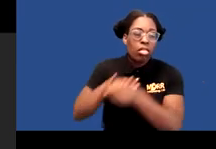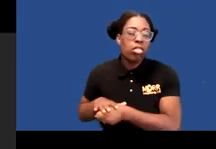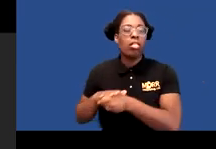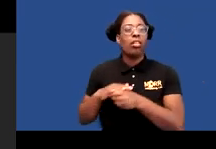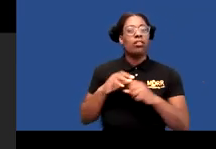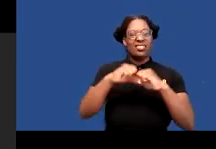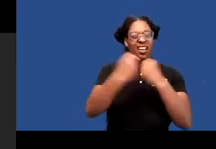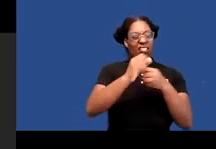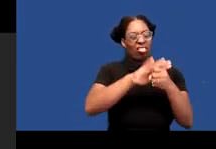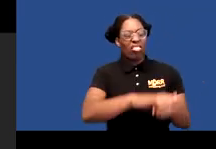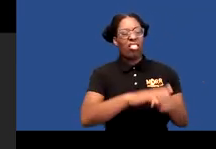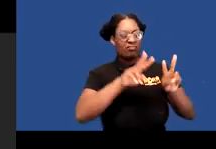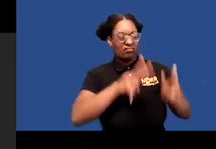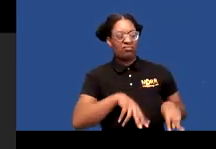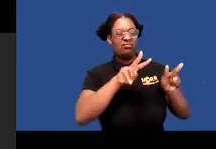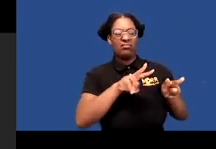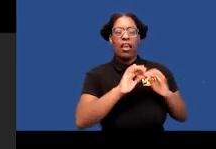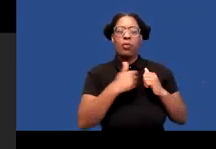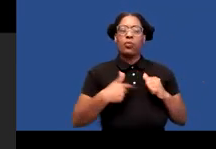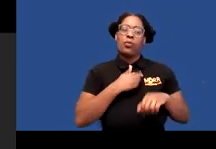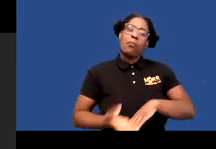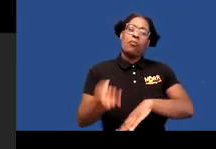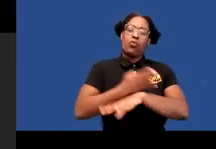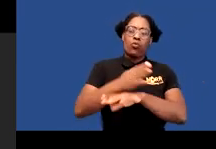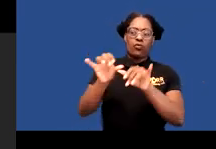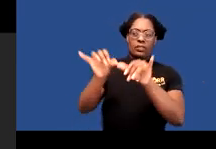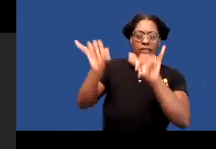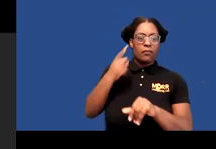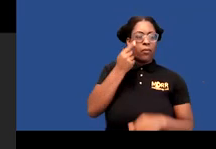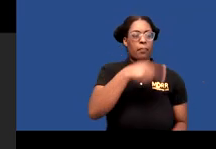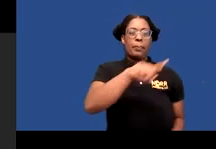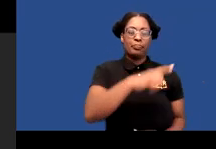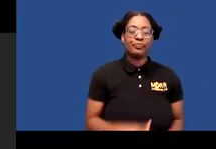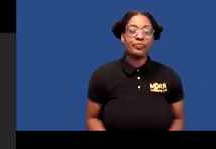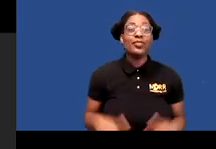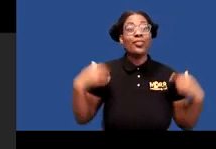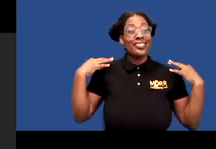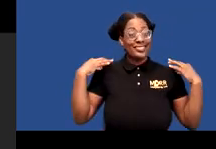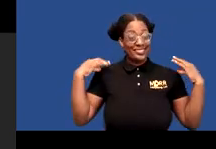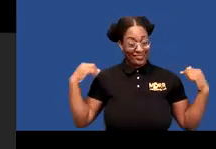And so I'm wearing this shirt today for a bit of inspiration. We're at 95% for our polls.